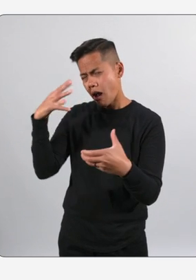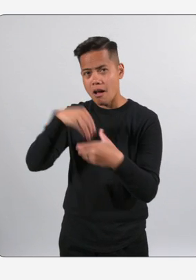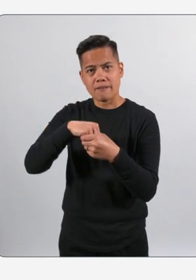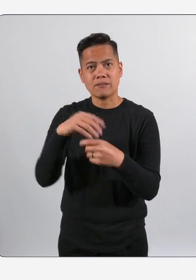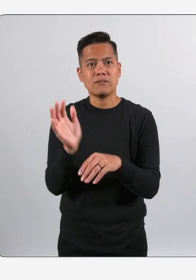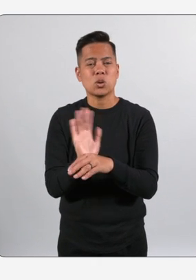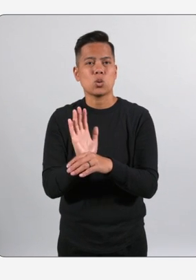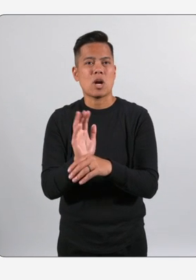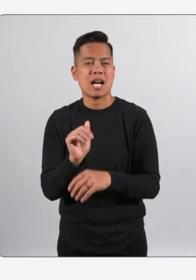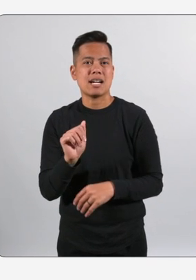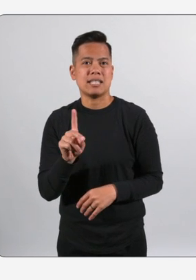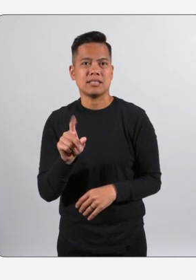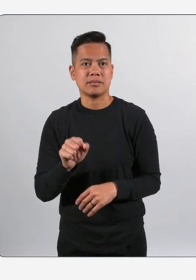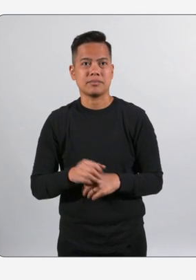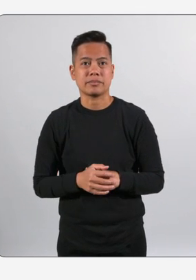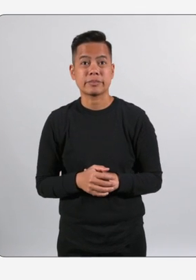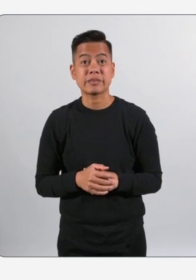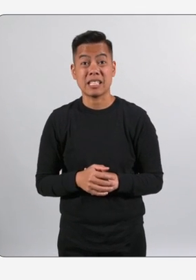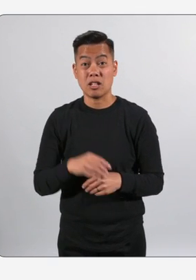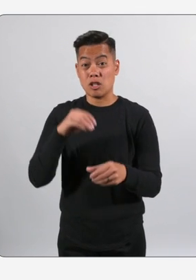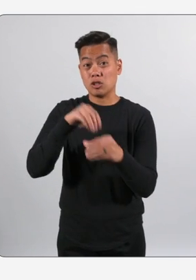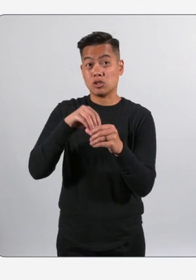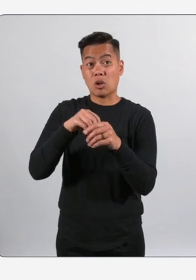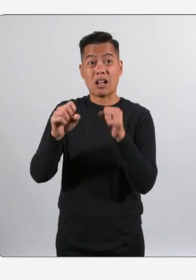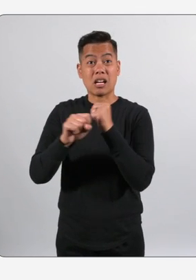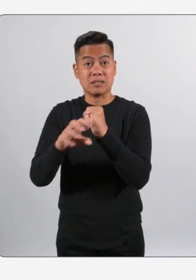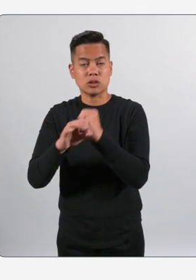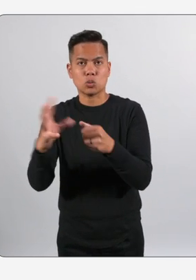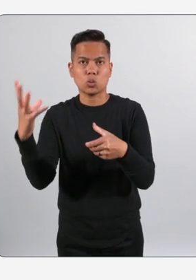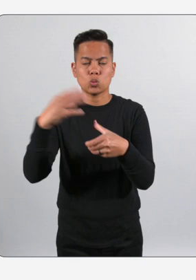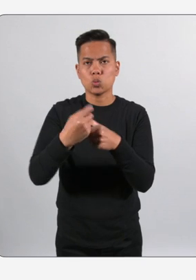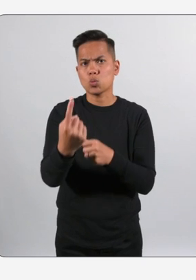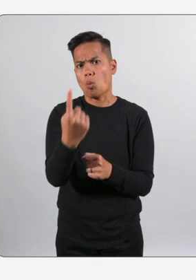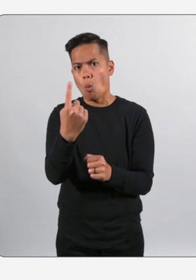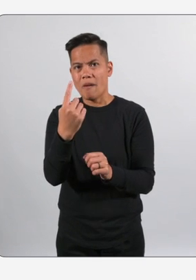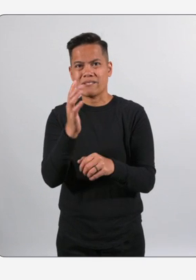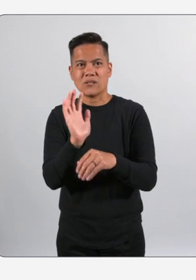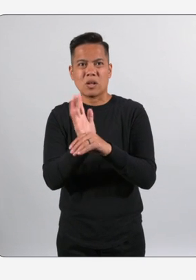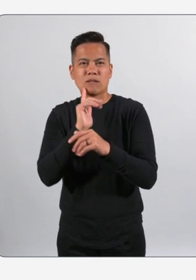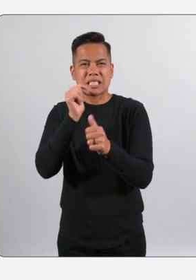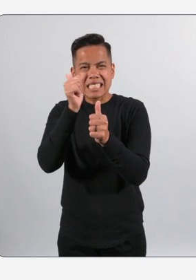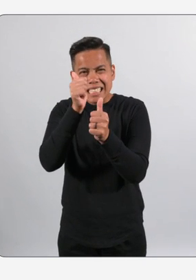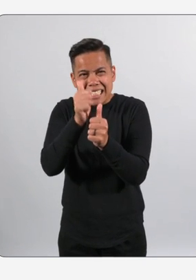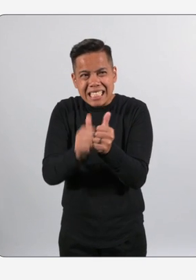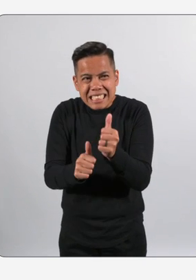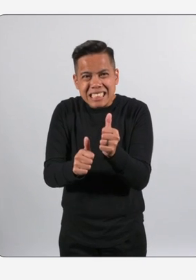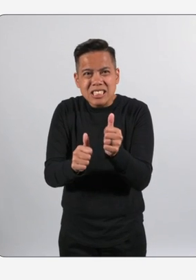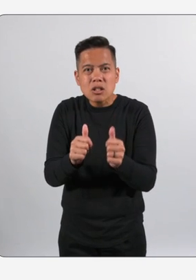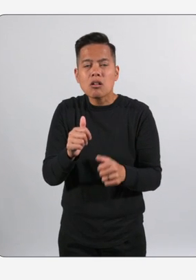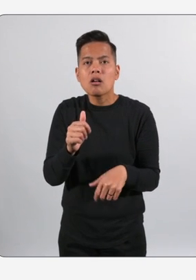advertisers that included at least one video of each orientation to their Performance Max Campaigns delivered 20